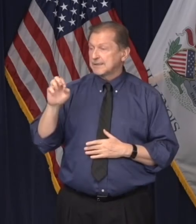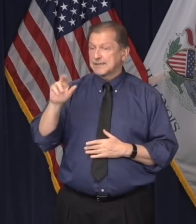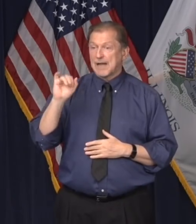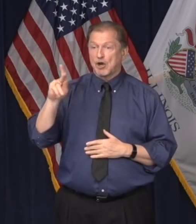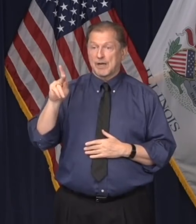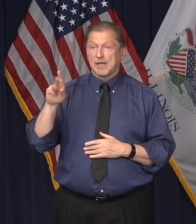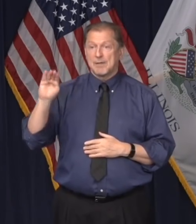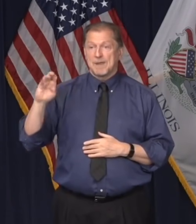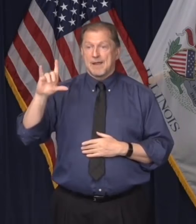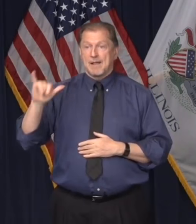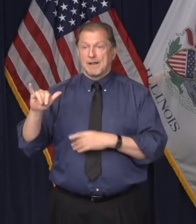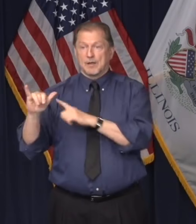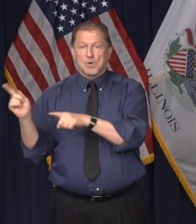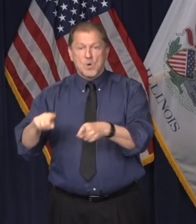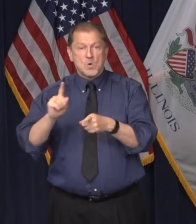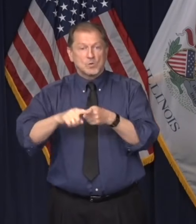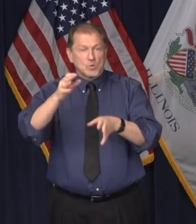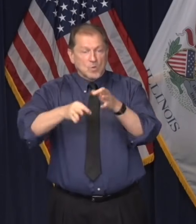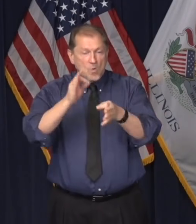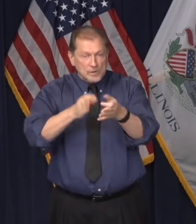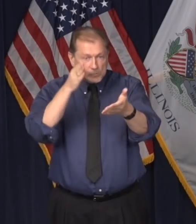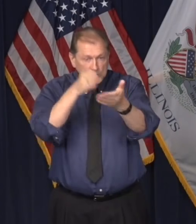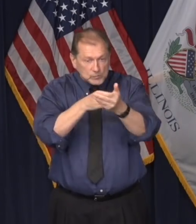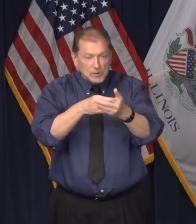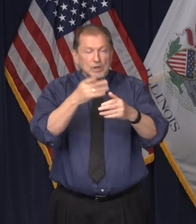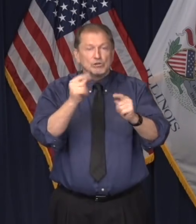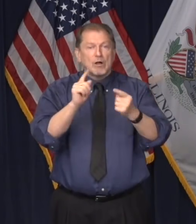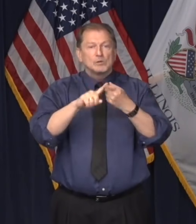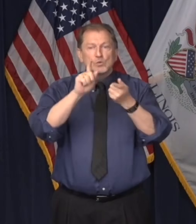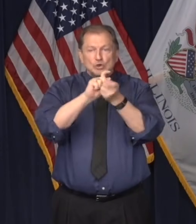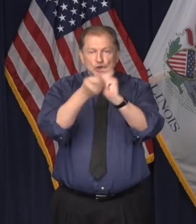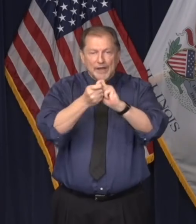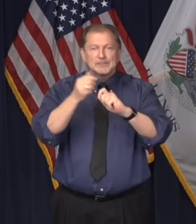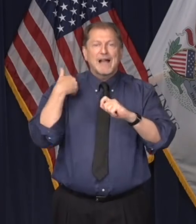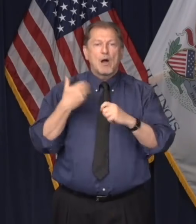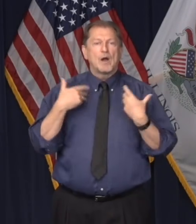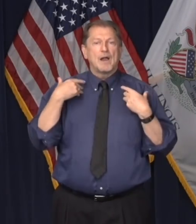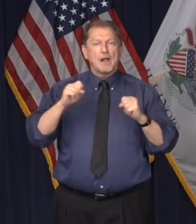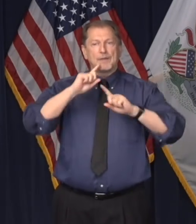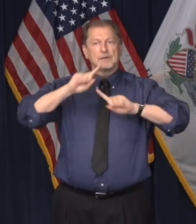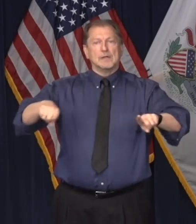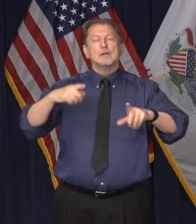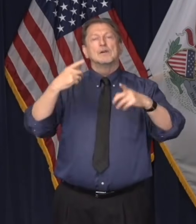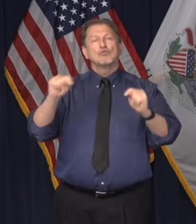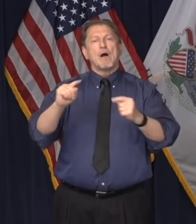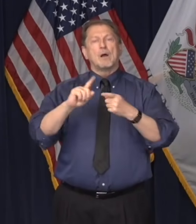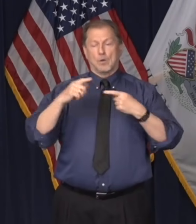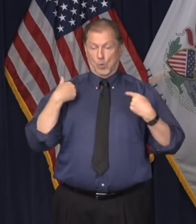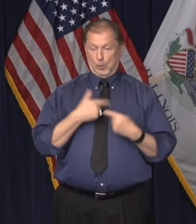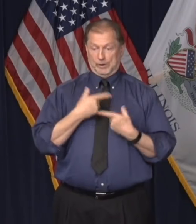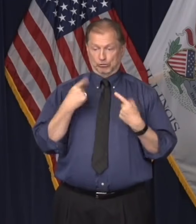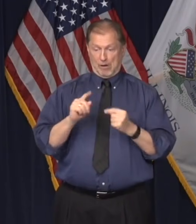REPRESENTATIVE DARREN BAILEY'S DECISION TO TAKE TO THE COURTS TO TRY AND DISMANTLE PUBLIC